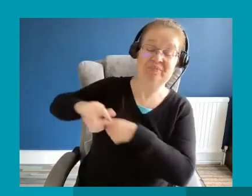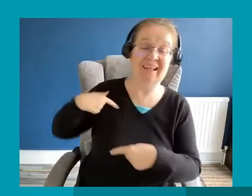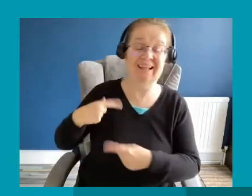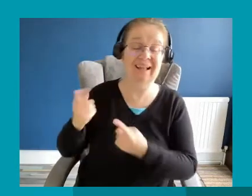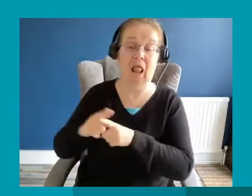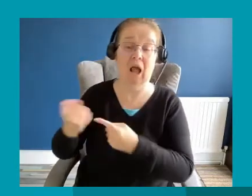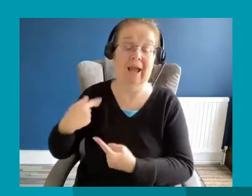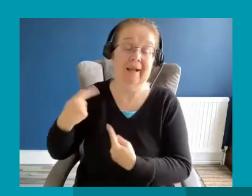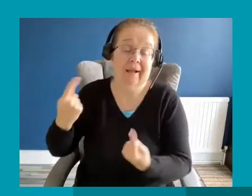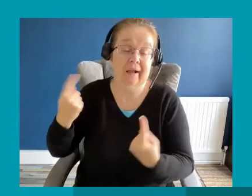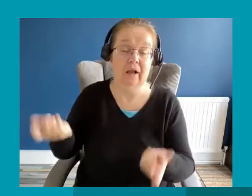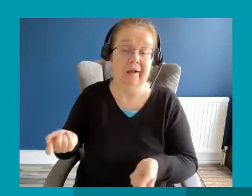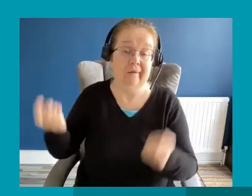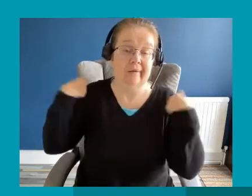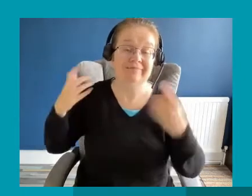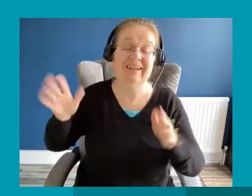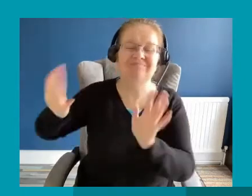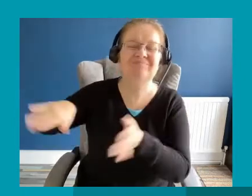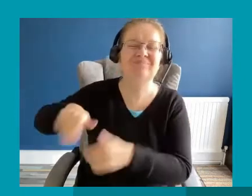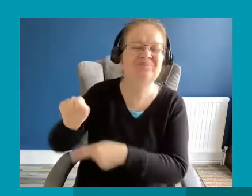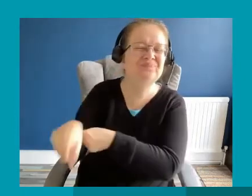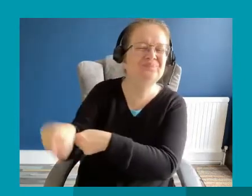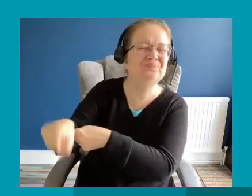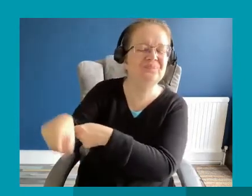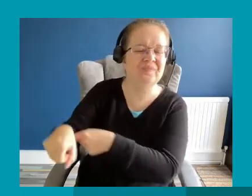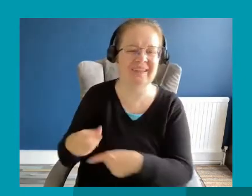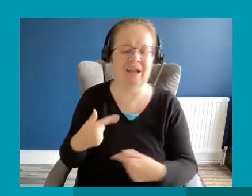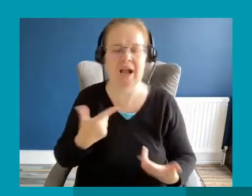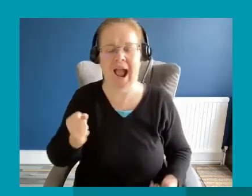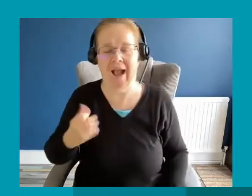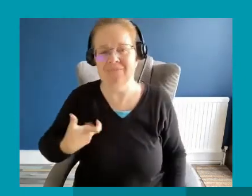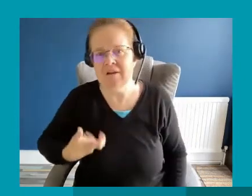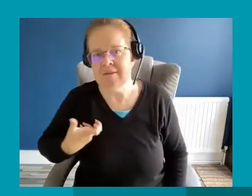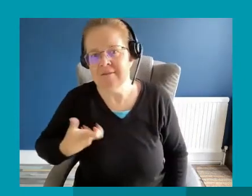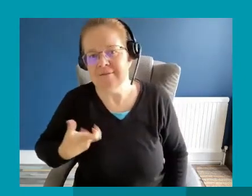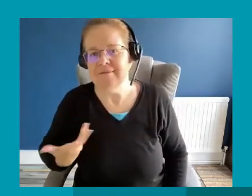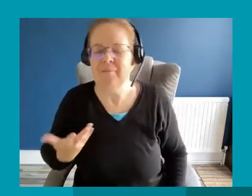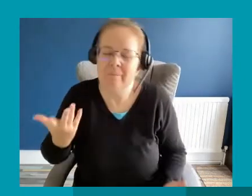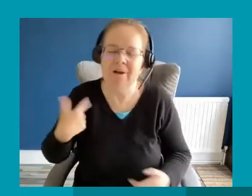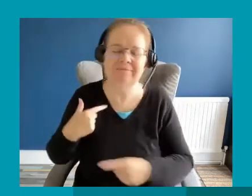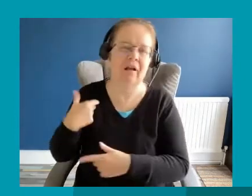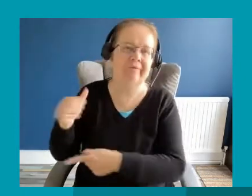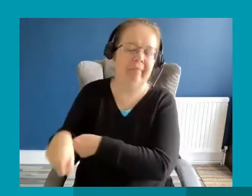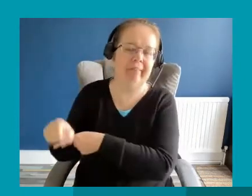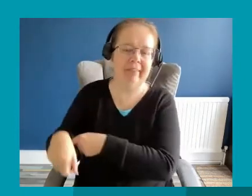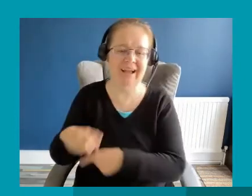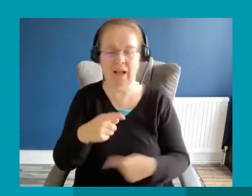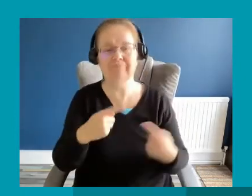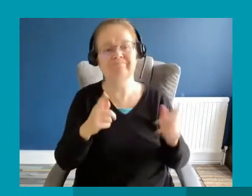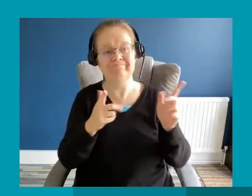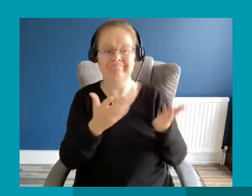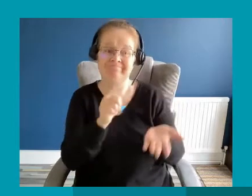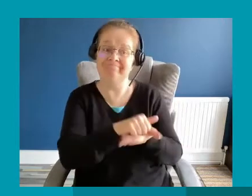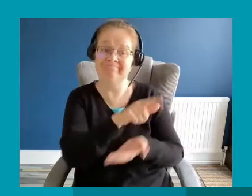doesn't really affect me that much. But yeah, I get loads that sometimes I thought. Well, you know, having a disability, you know some people see